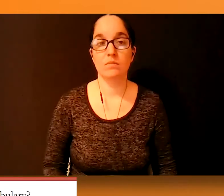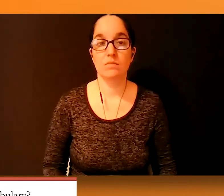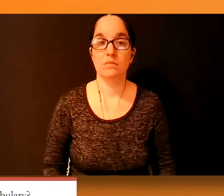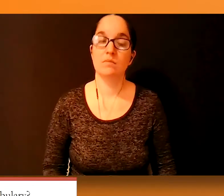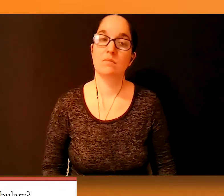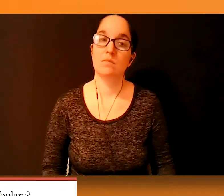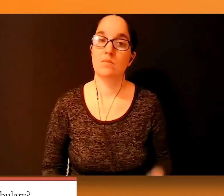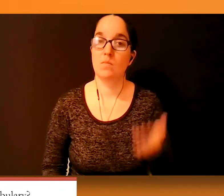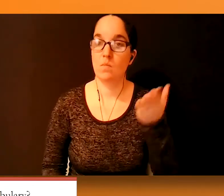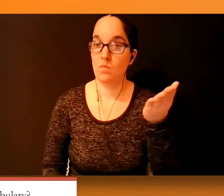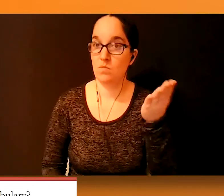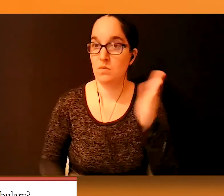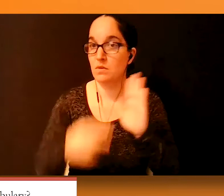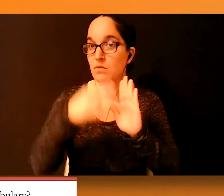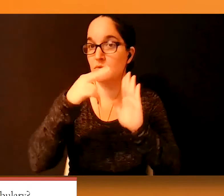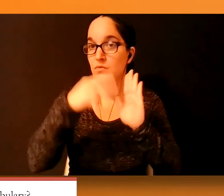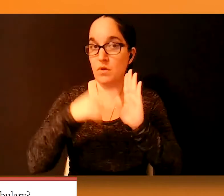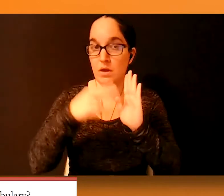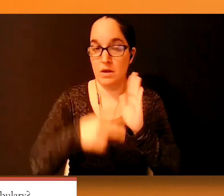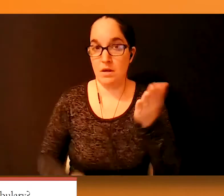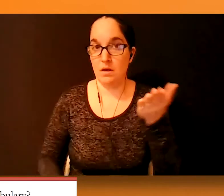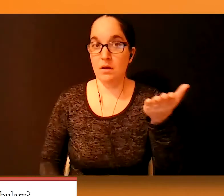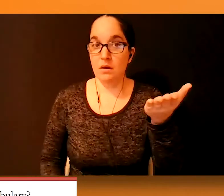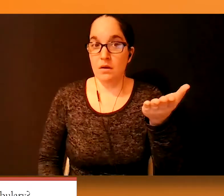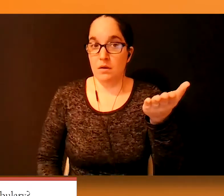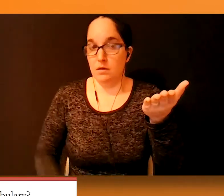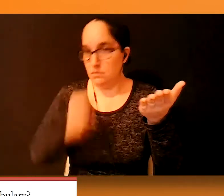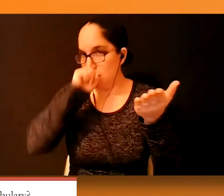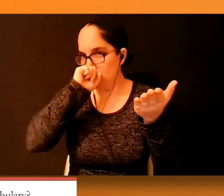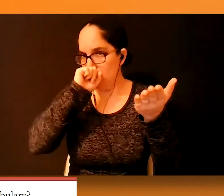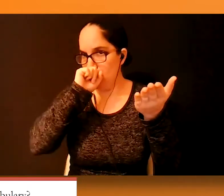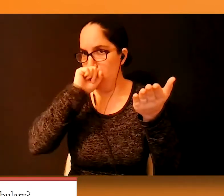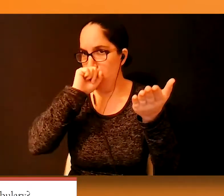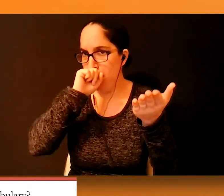Storehouse of words and their meaning that students use to plan expressive language,